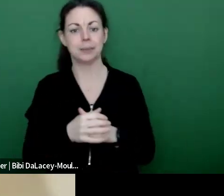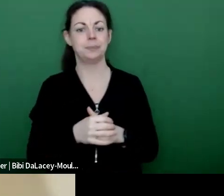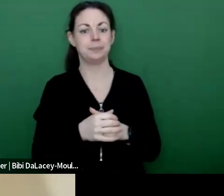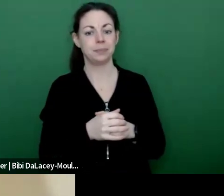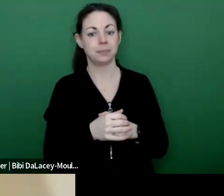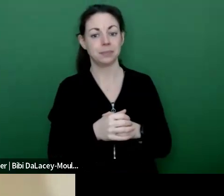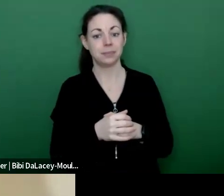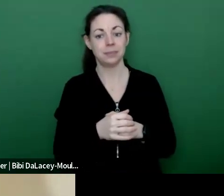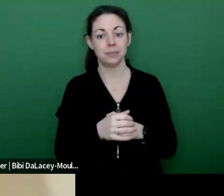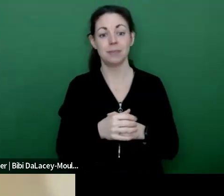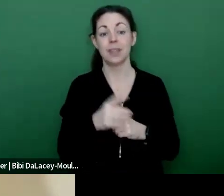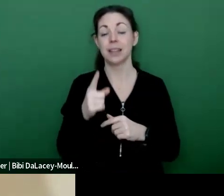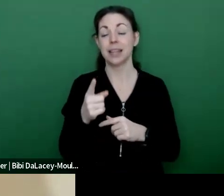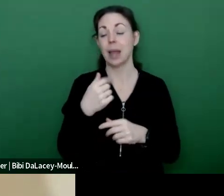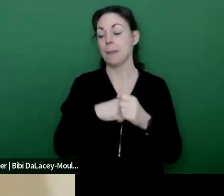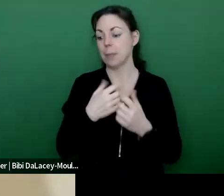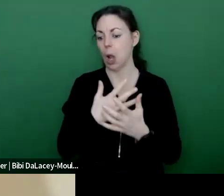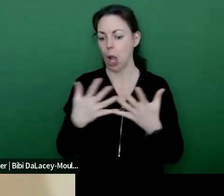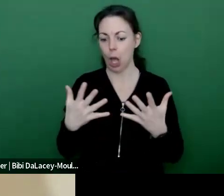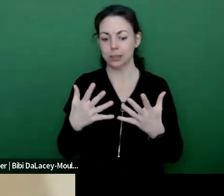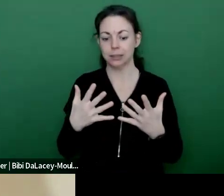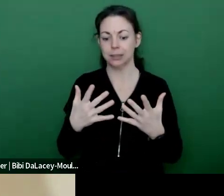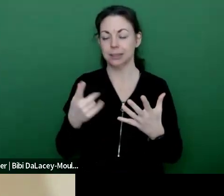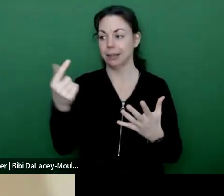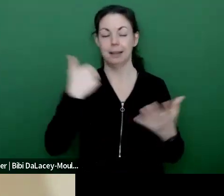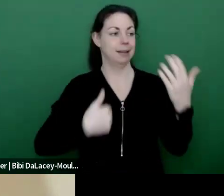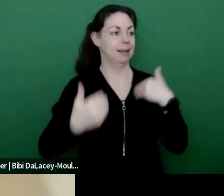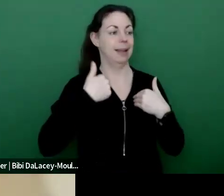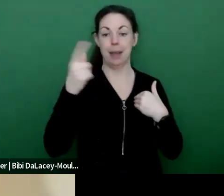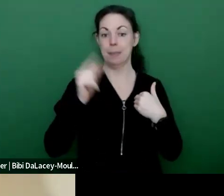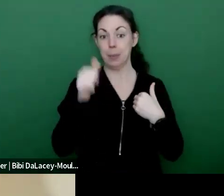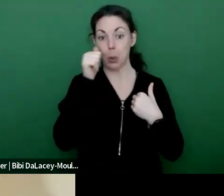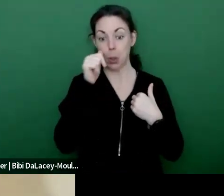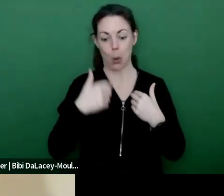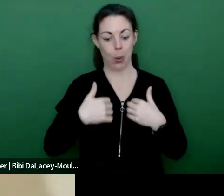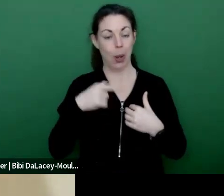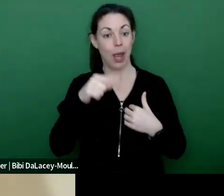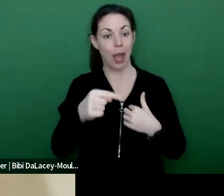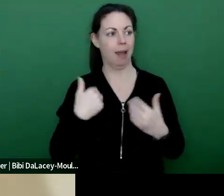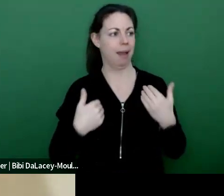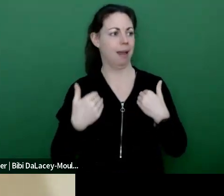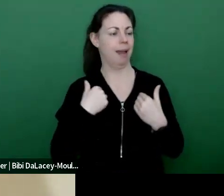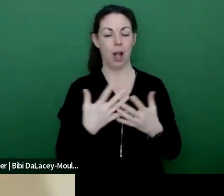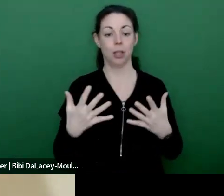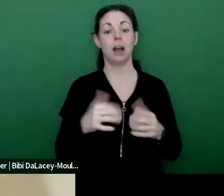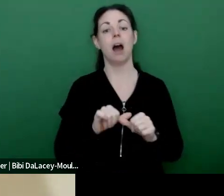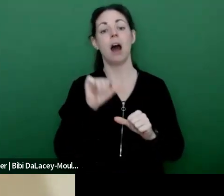what you're interested in. And, and then post George Floyd suddenly there was kind of more